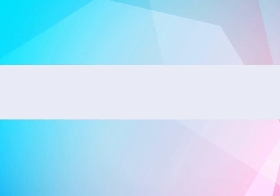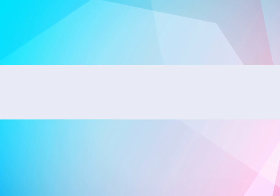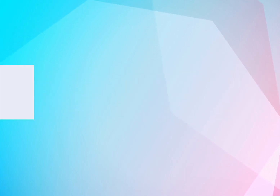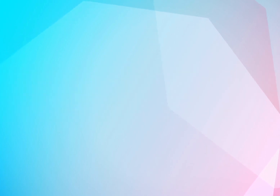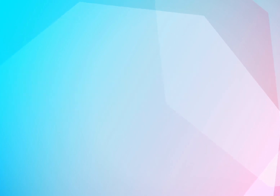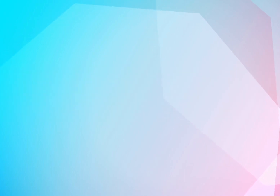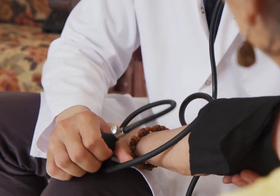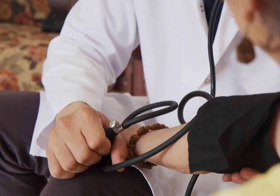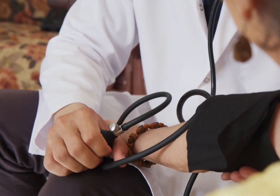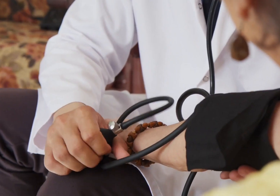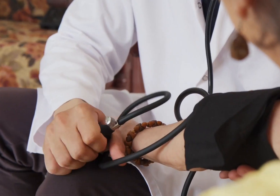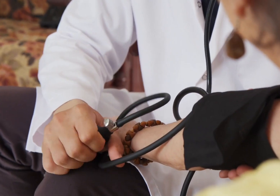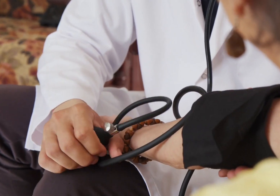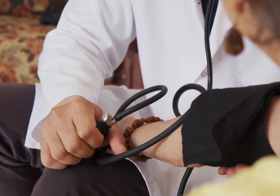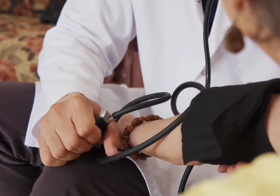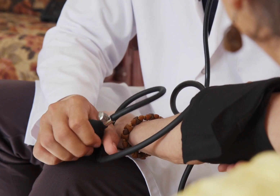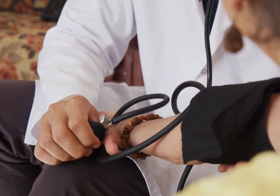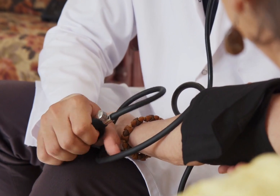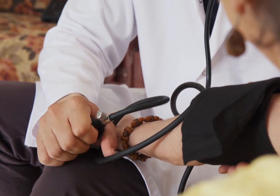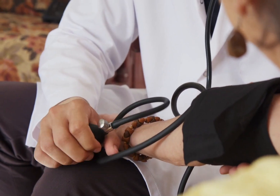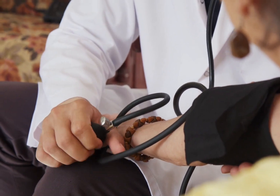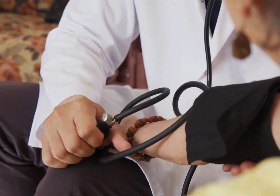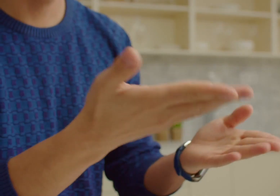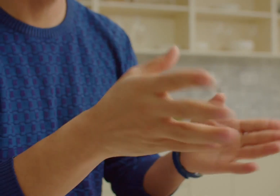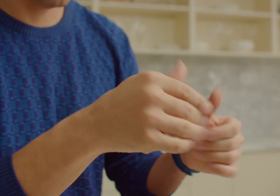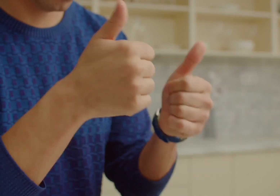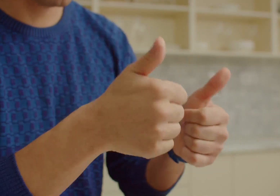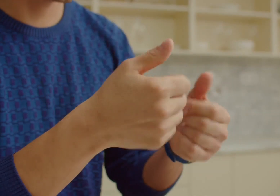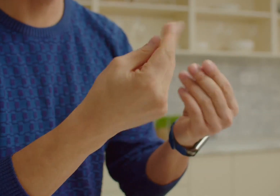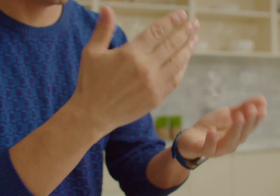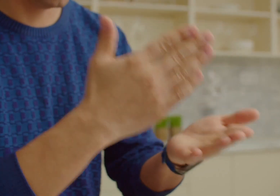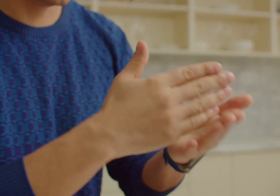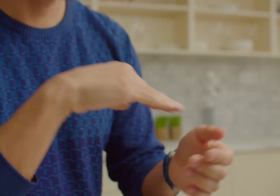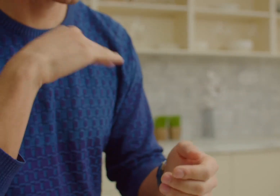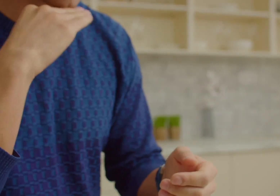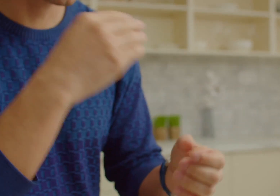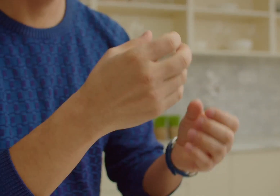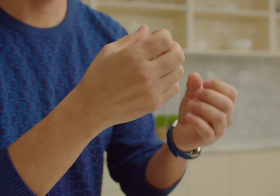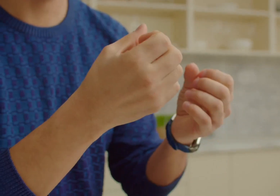Be patient and allow extra time for communication, especially when using sign language interpretation or other accommodations.